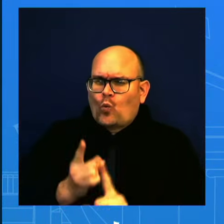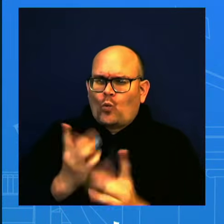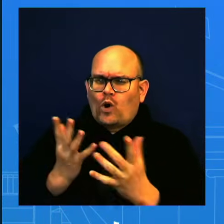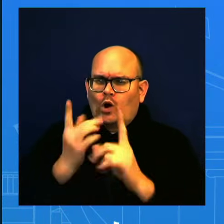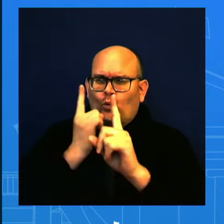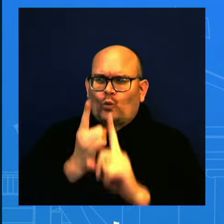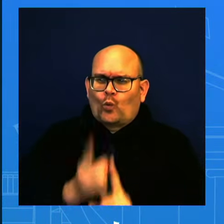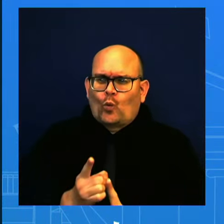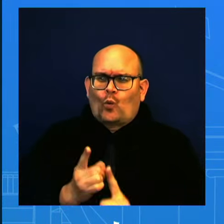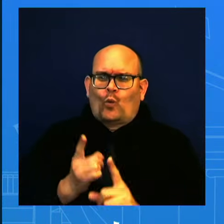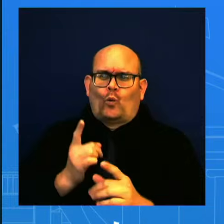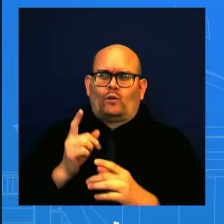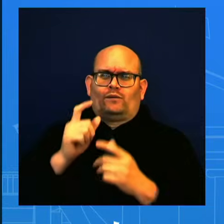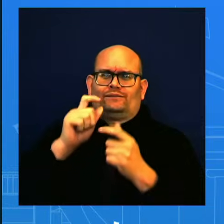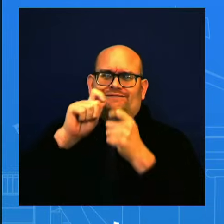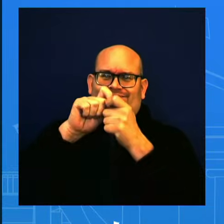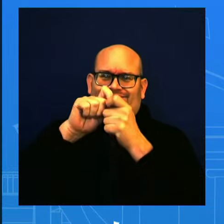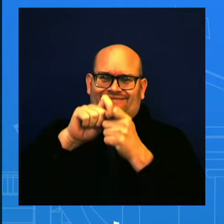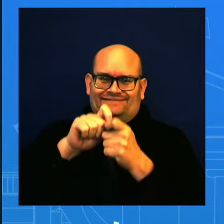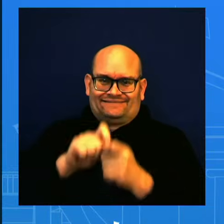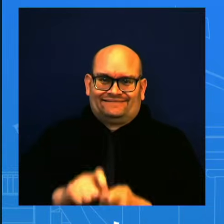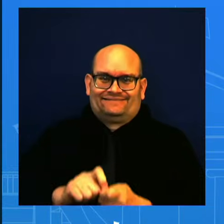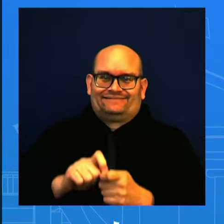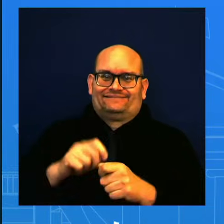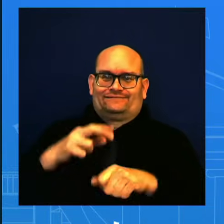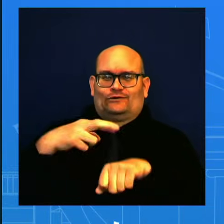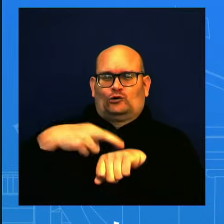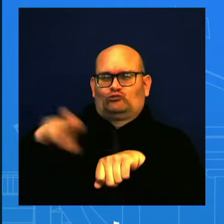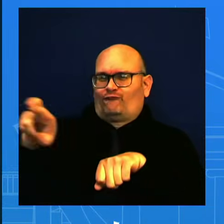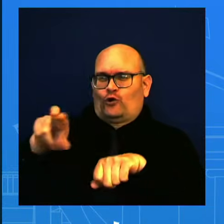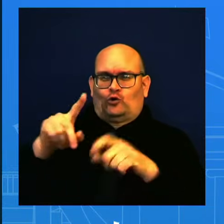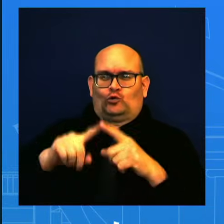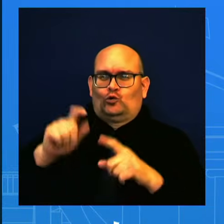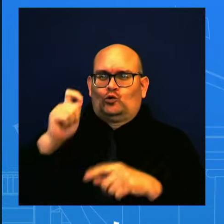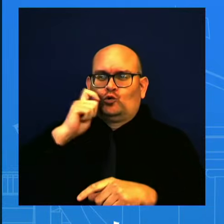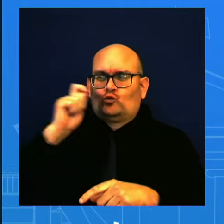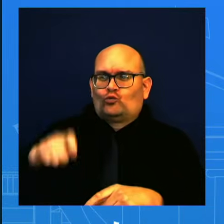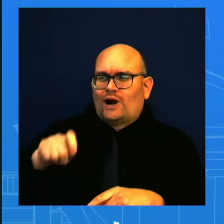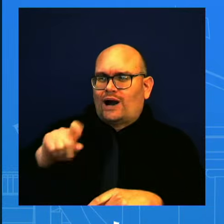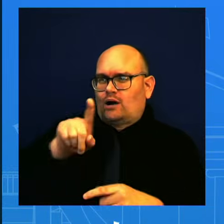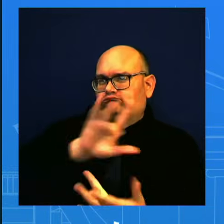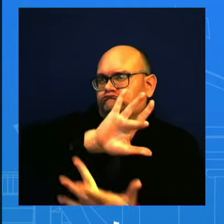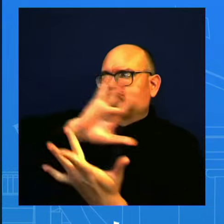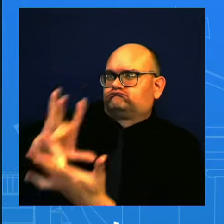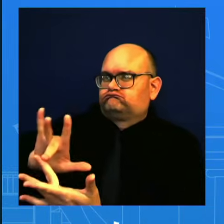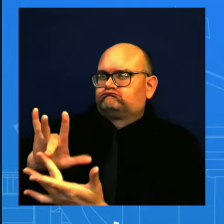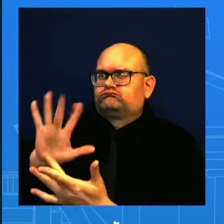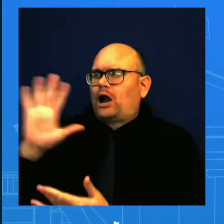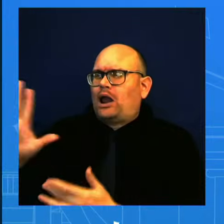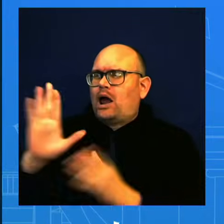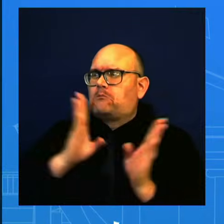Ms. Jean-Pierre: I -- The Press: -- so what's -- Ms. Jean-Pierre: We are in a different time -- The Press: What can we expect? Ms. Jean-Pierre: -- as I've said many times before, and you will get to see the president.